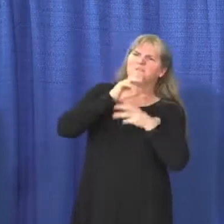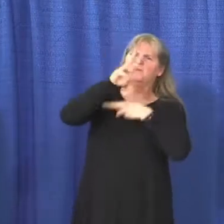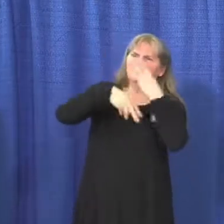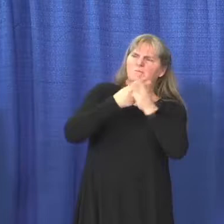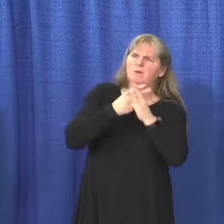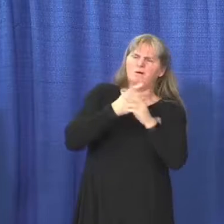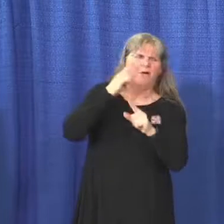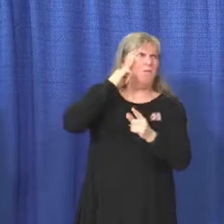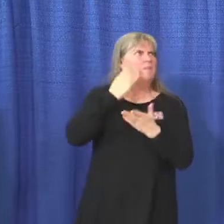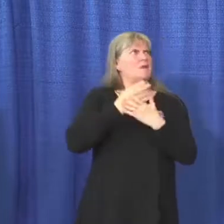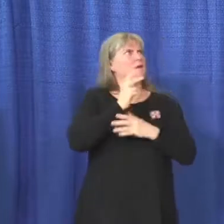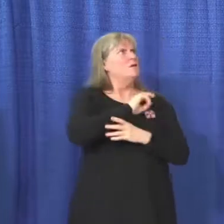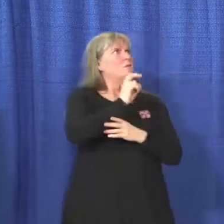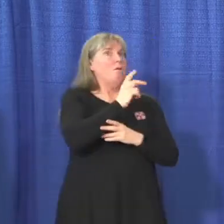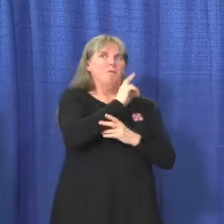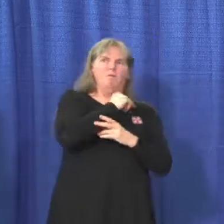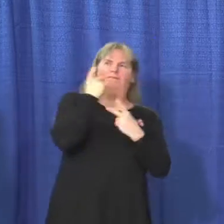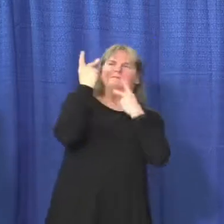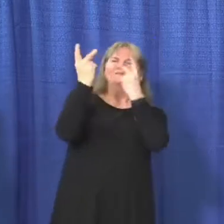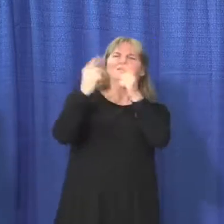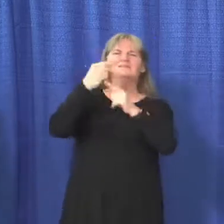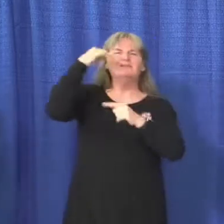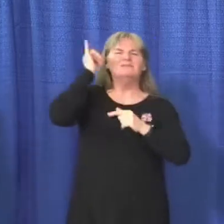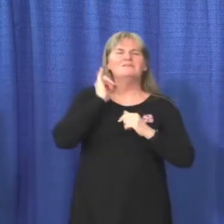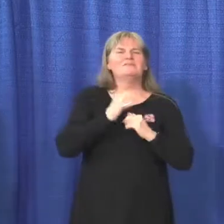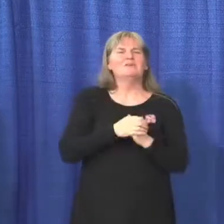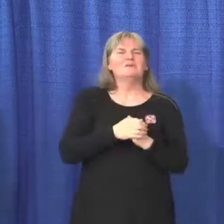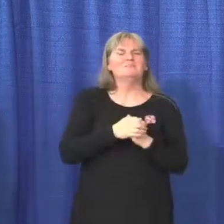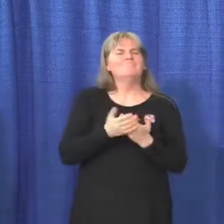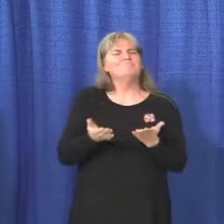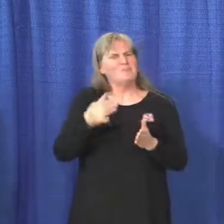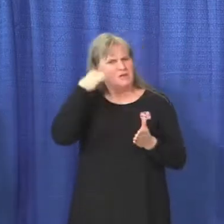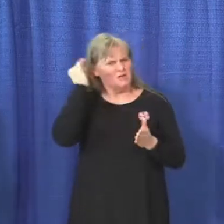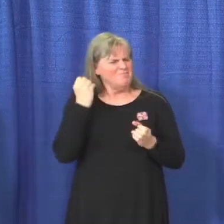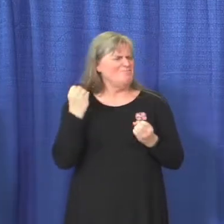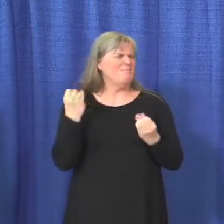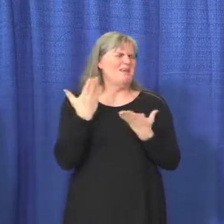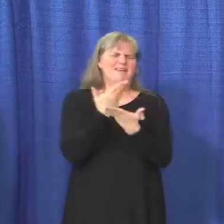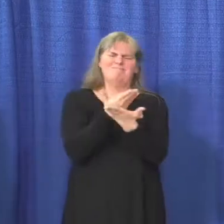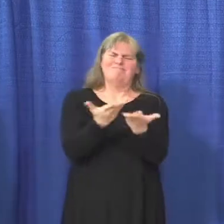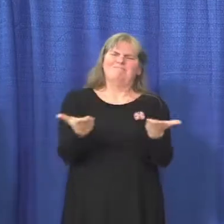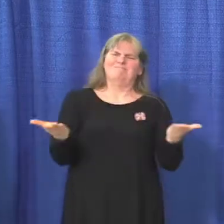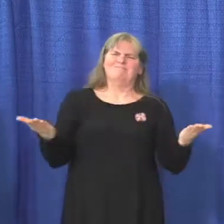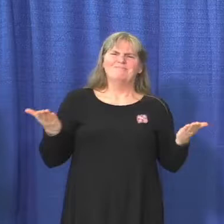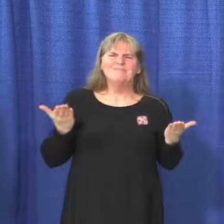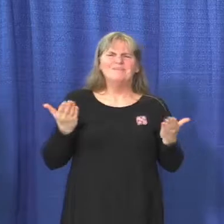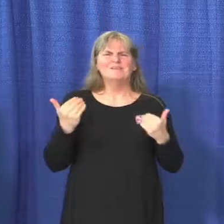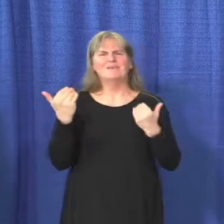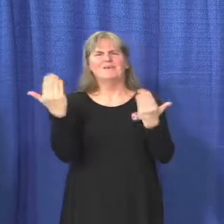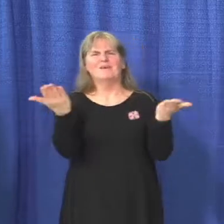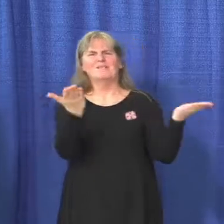The territory has a lot to offer